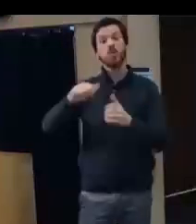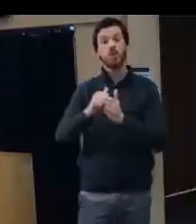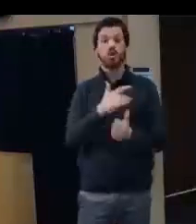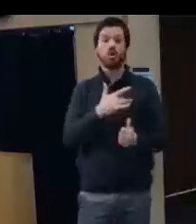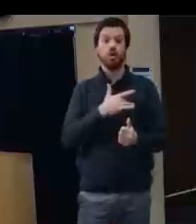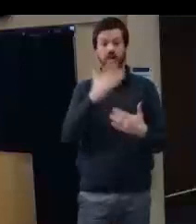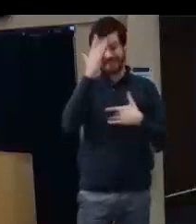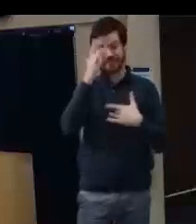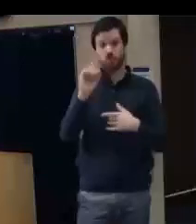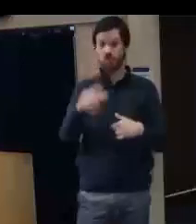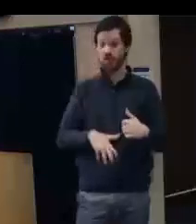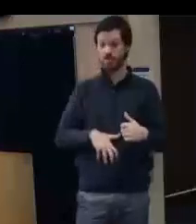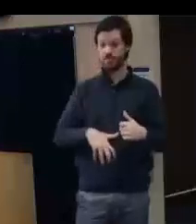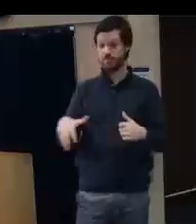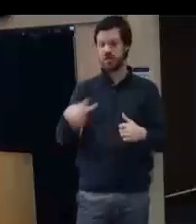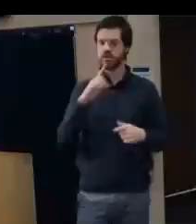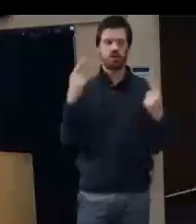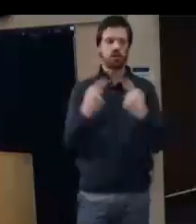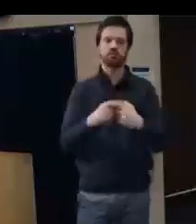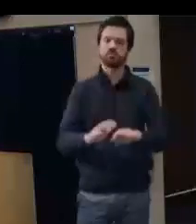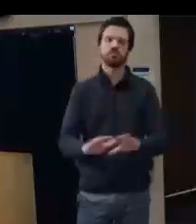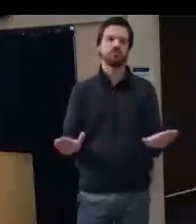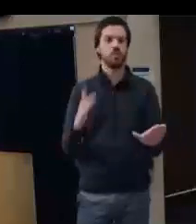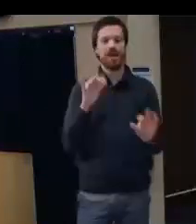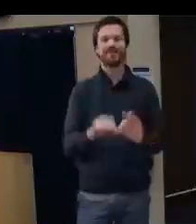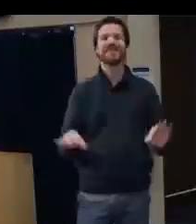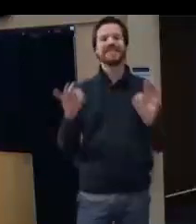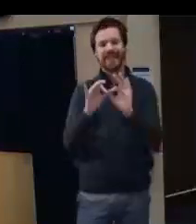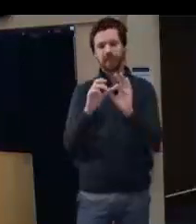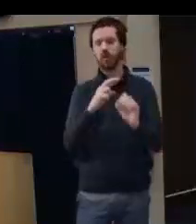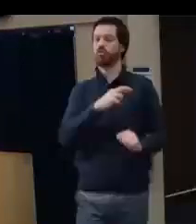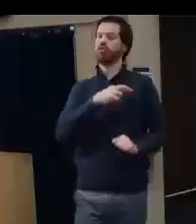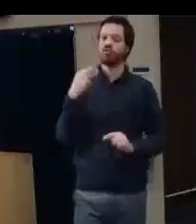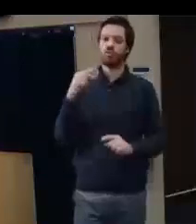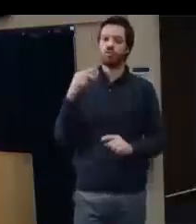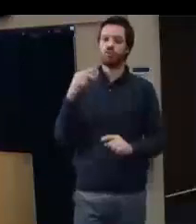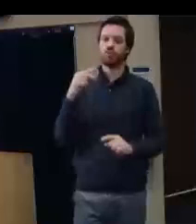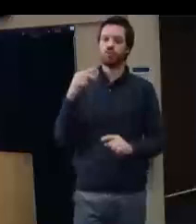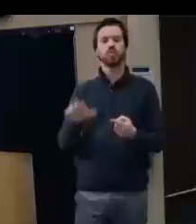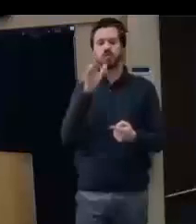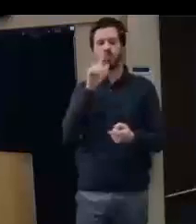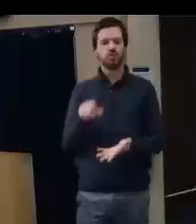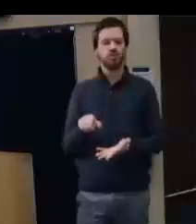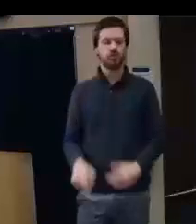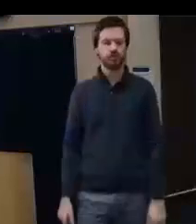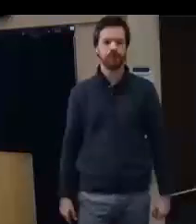for whom pregnancy is contraindicated because of the significant health risk to the to the mother